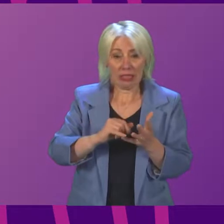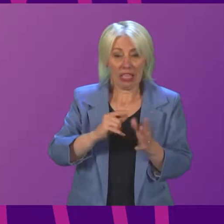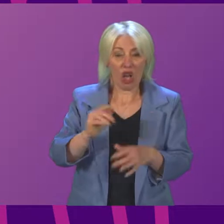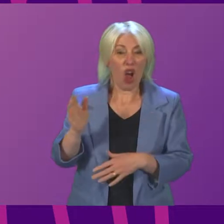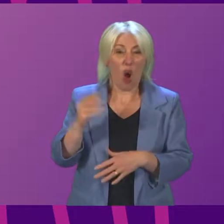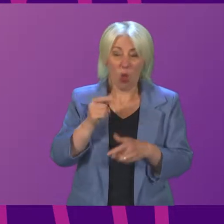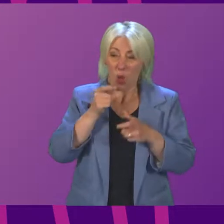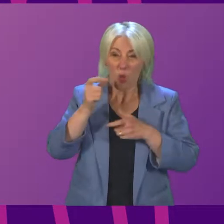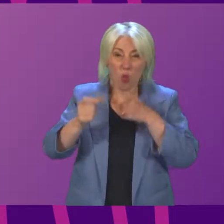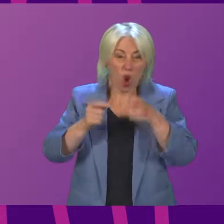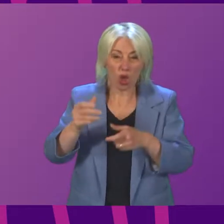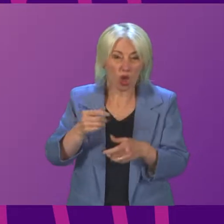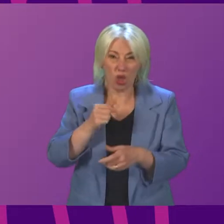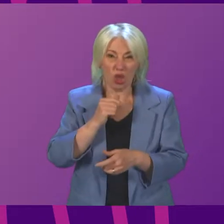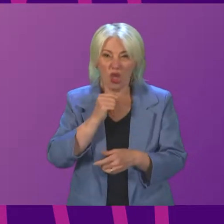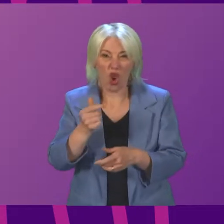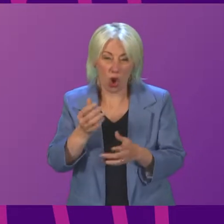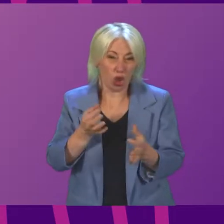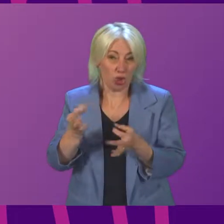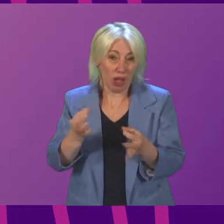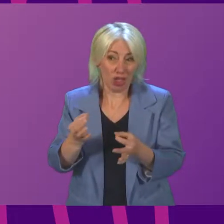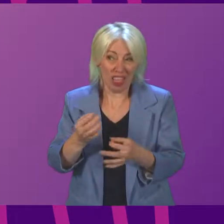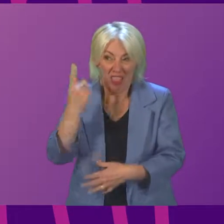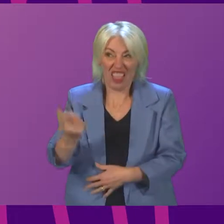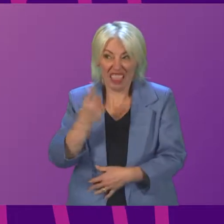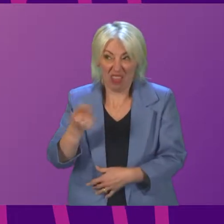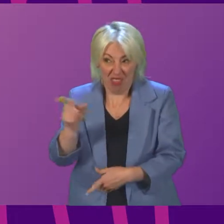is a soundbite. He would do well to